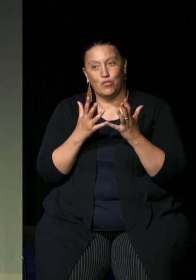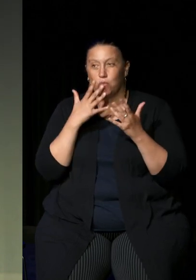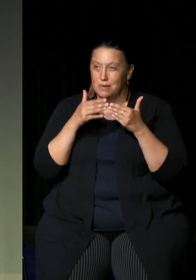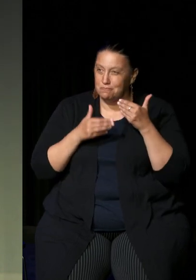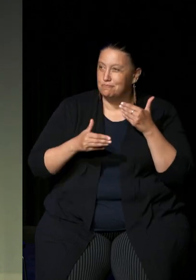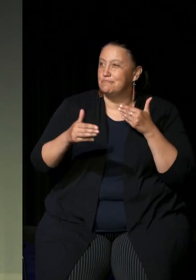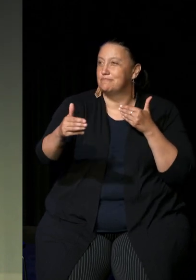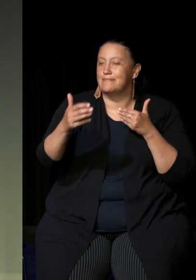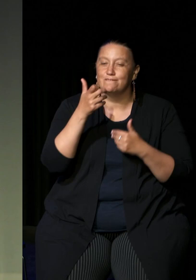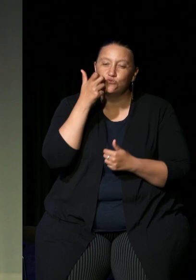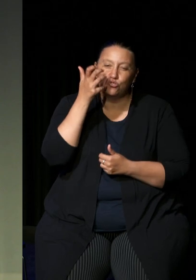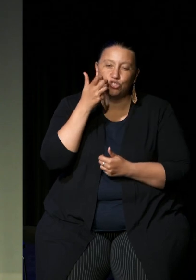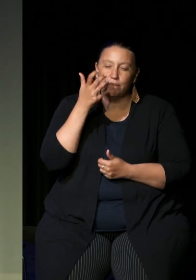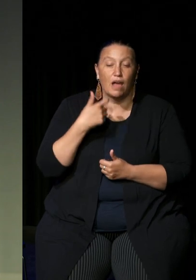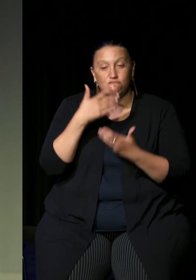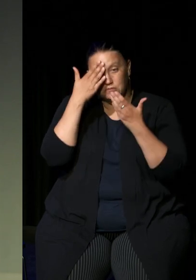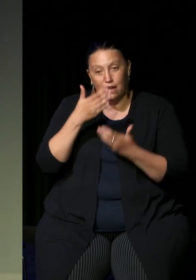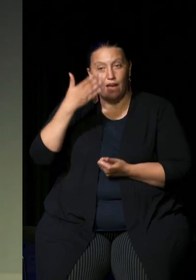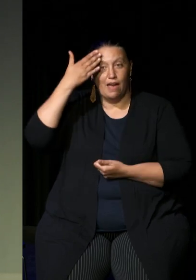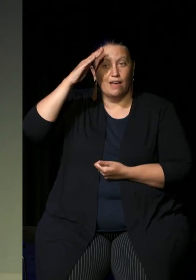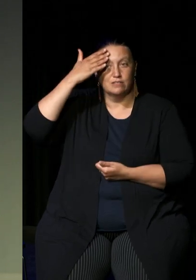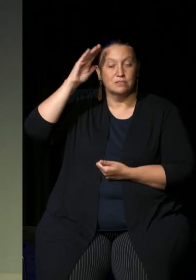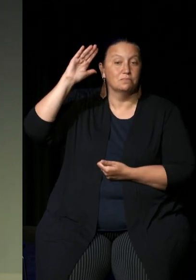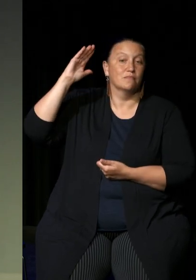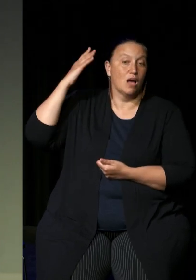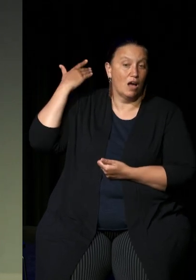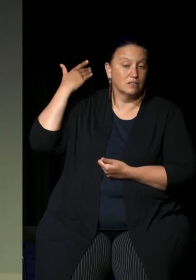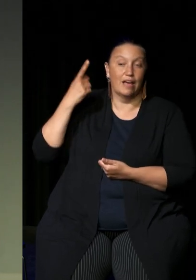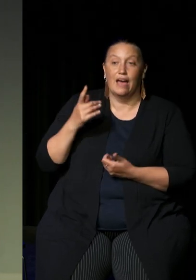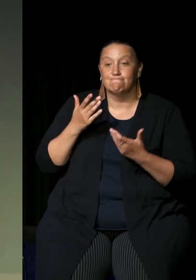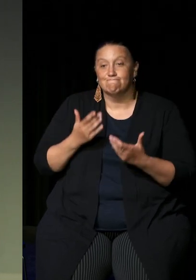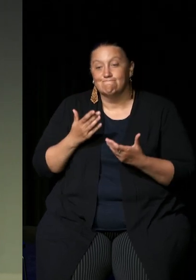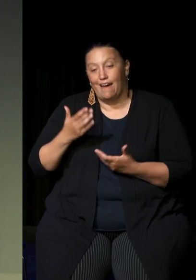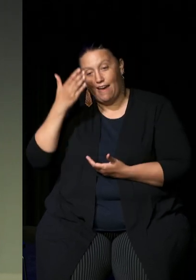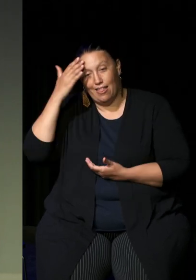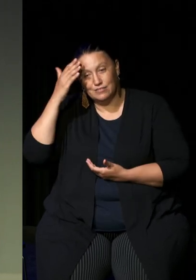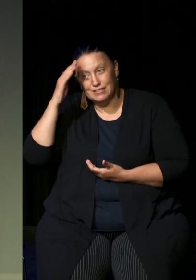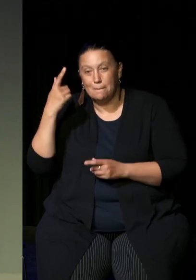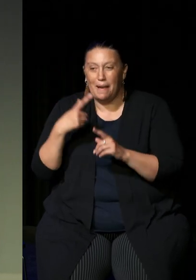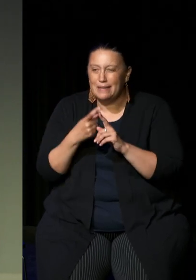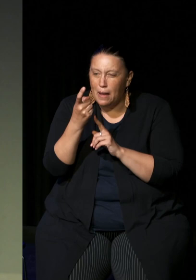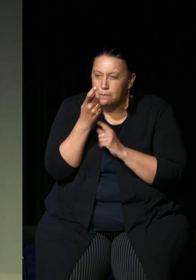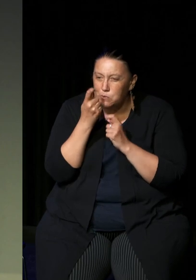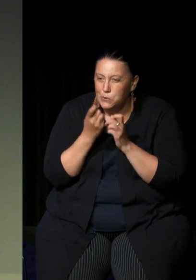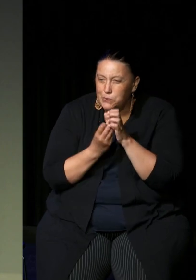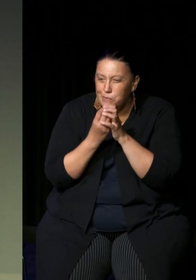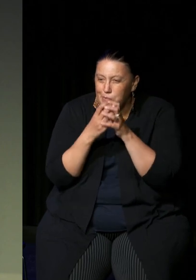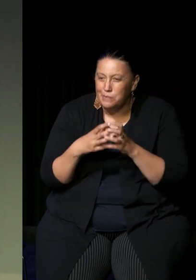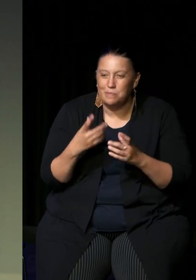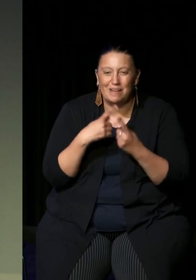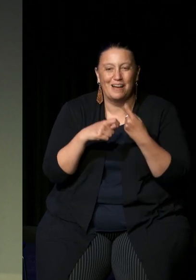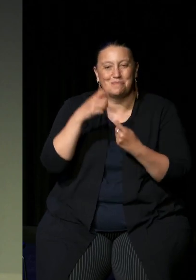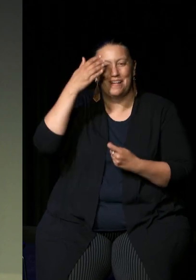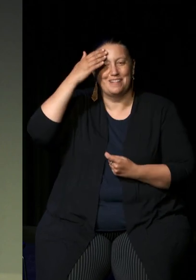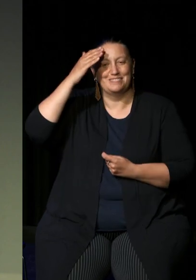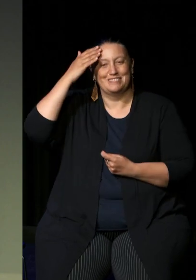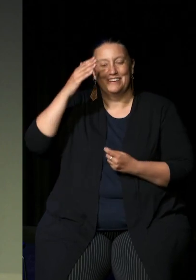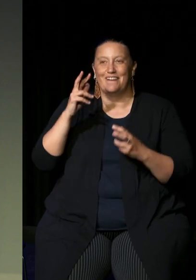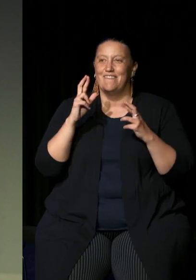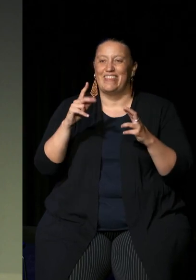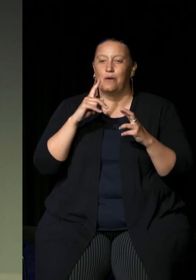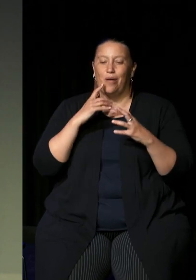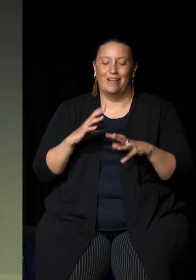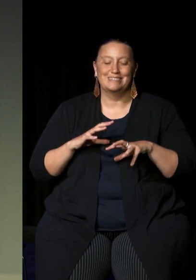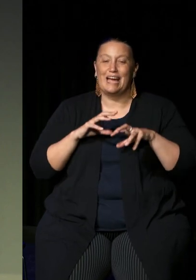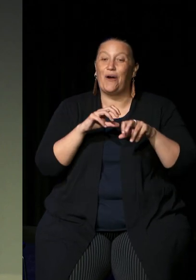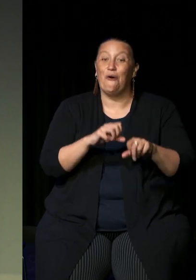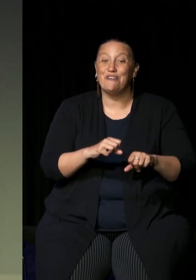Elders past eldest present as well as the emerging Elders who will hopefully take over when we're